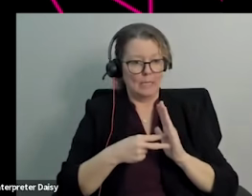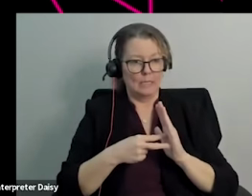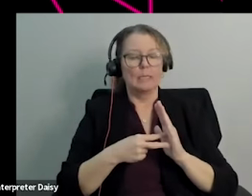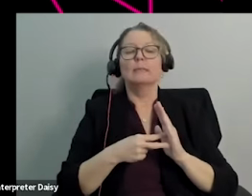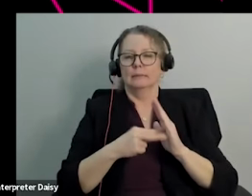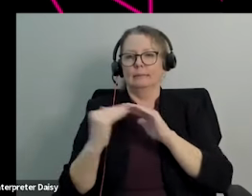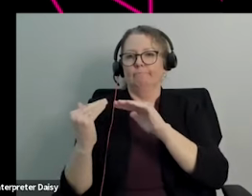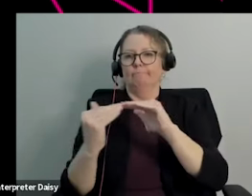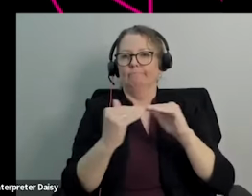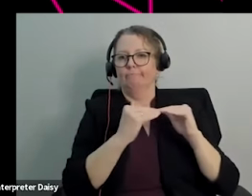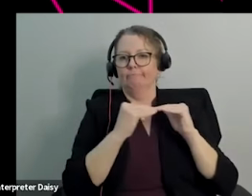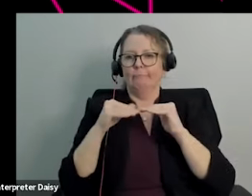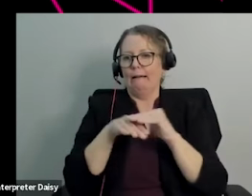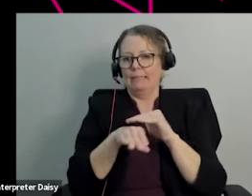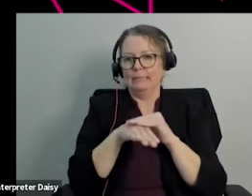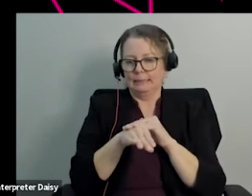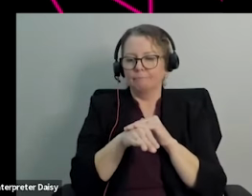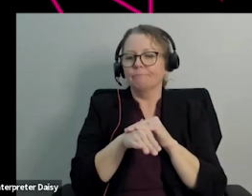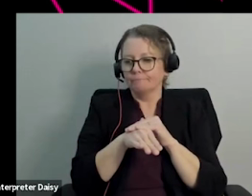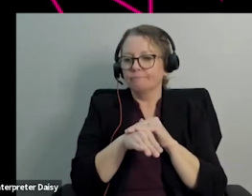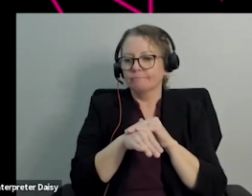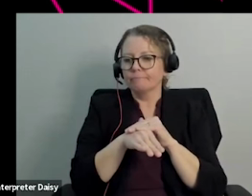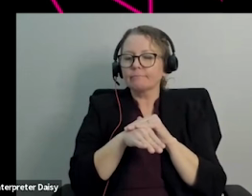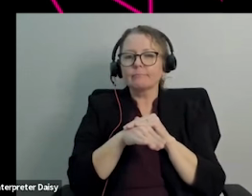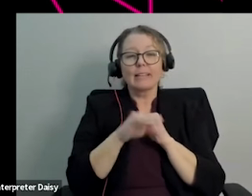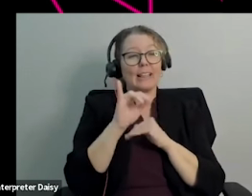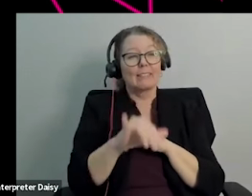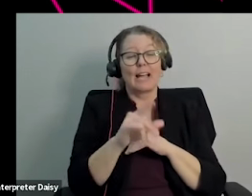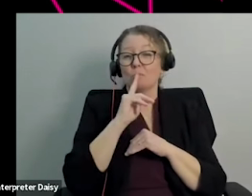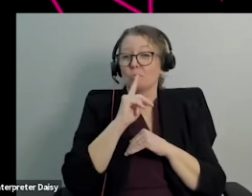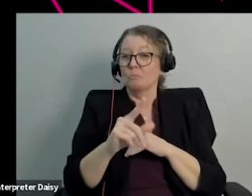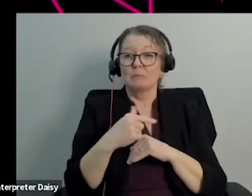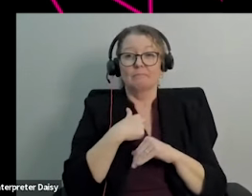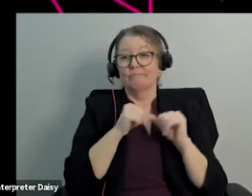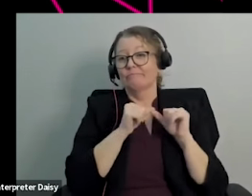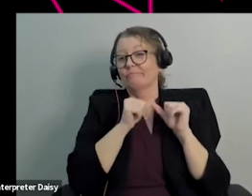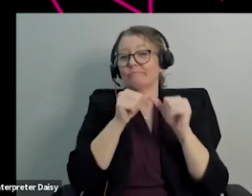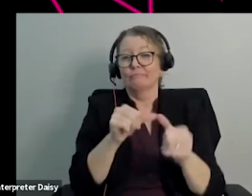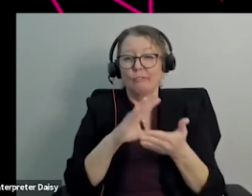And this saying is one that I have carried with me in my career every day since.